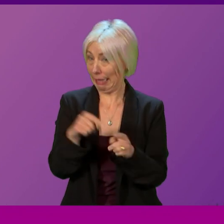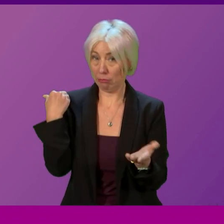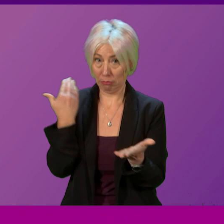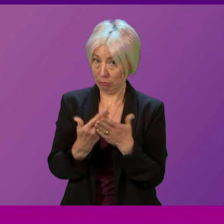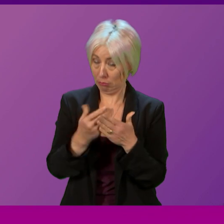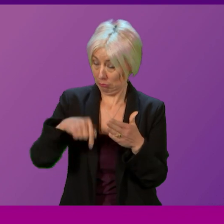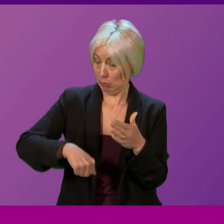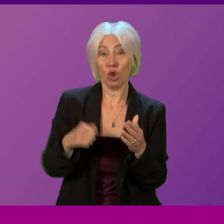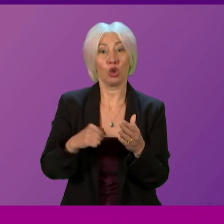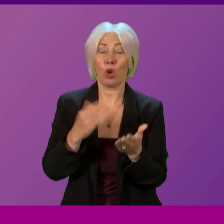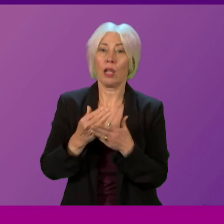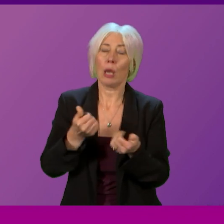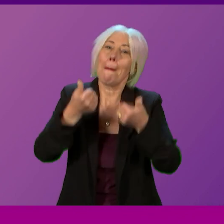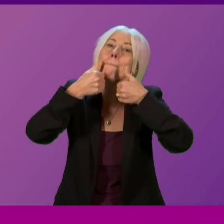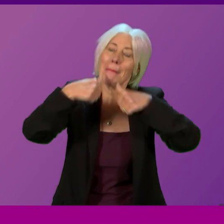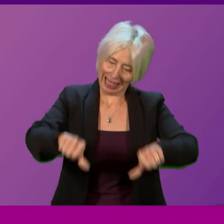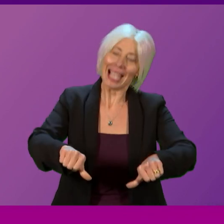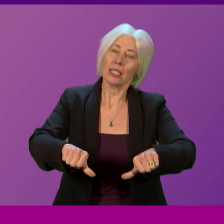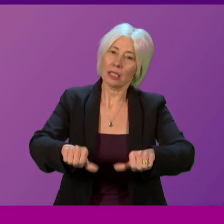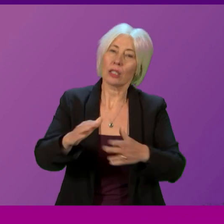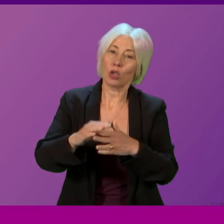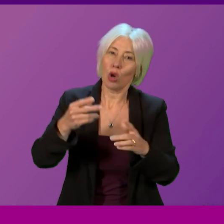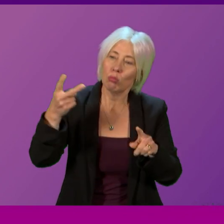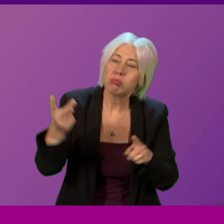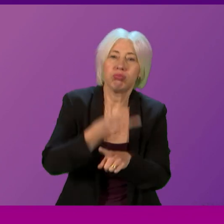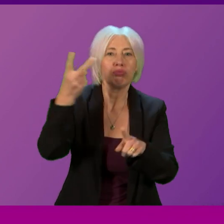Scotland is blessed with vast renewable energy potential.